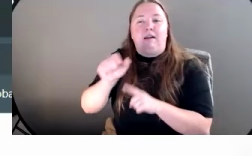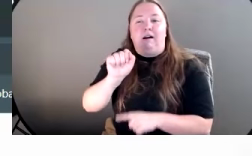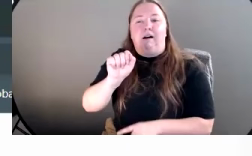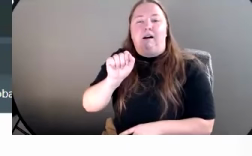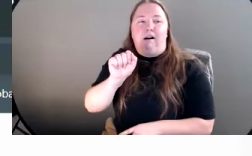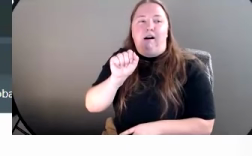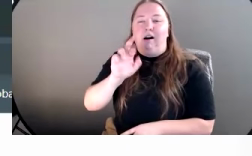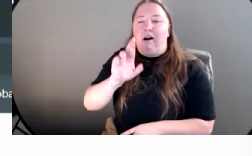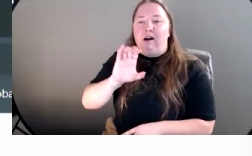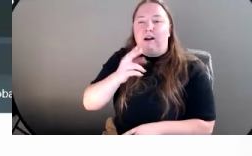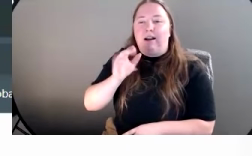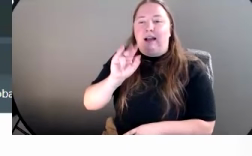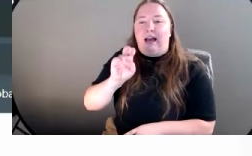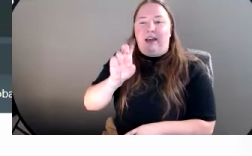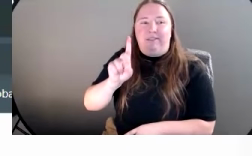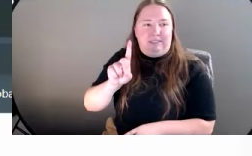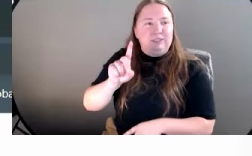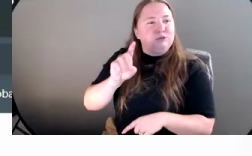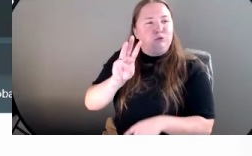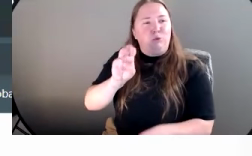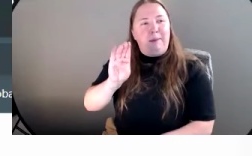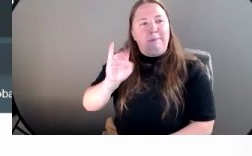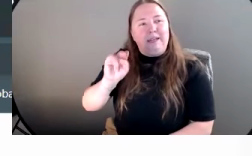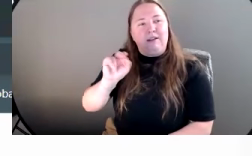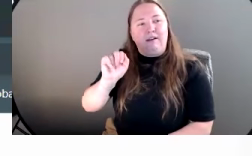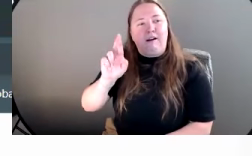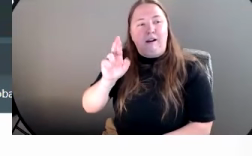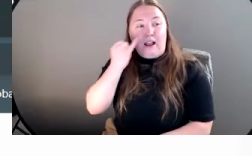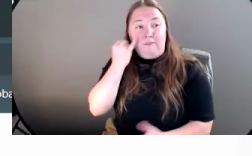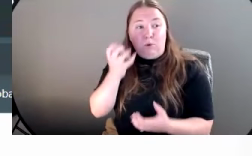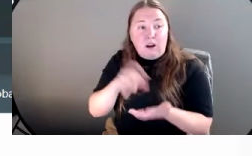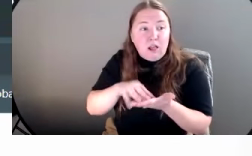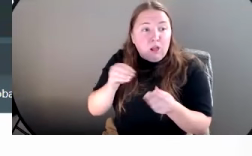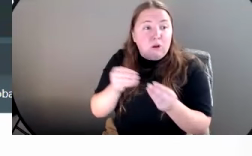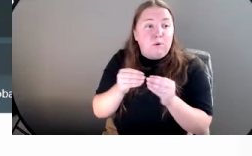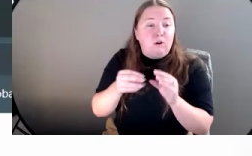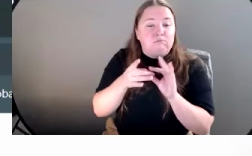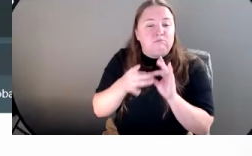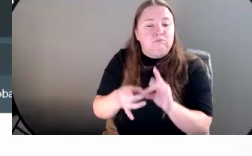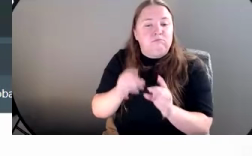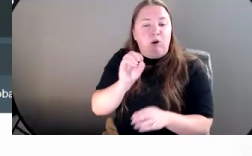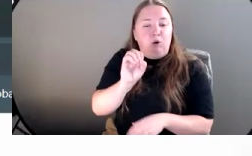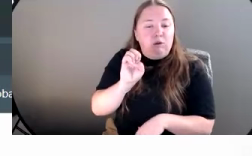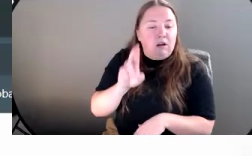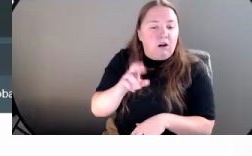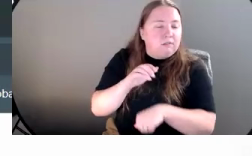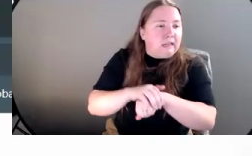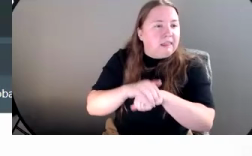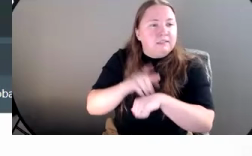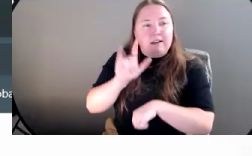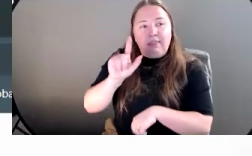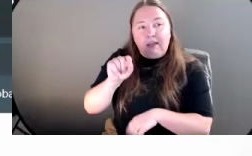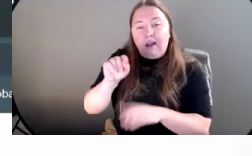So if you just want to learn more about OER in English and literature courses, you can look at some of those.